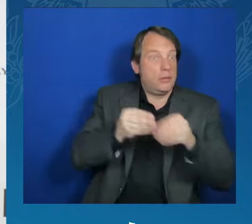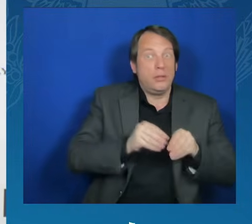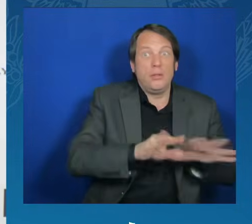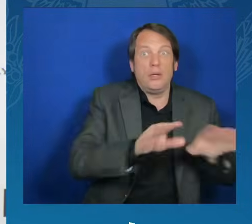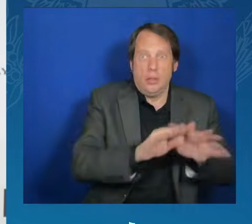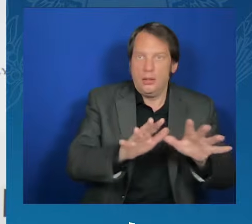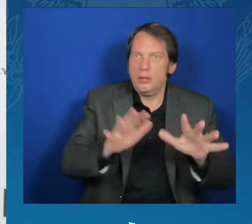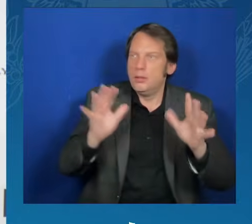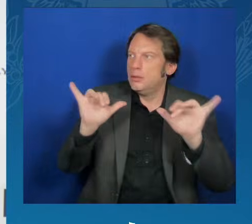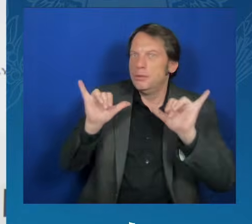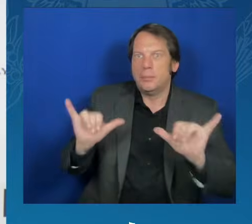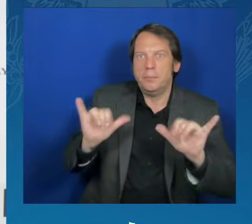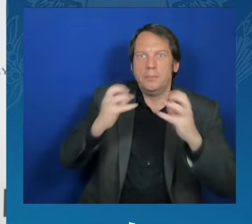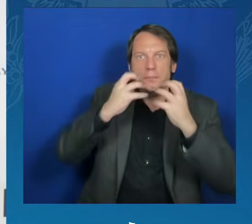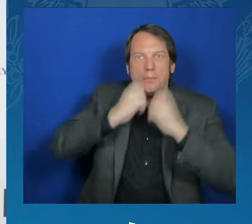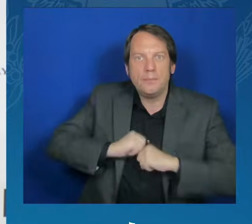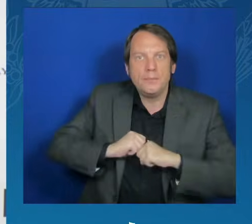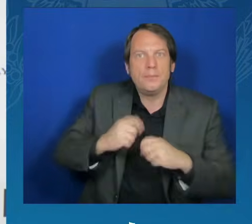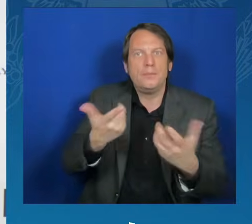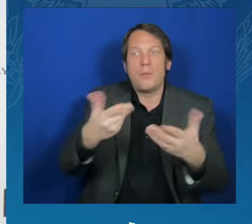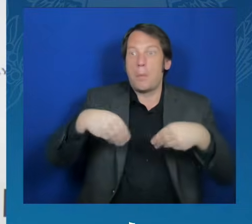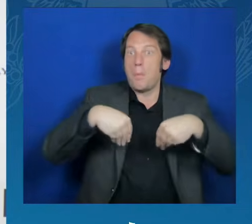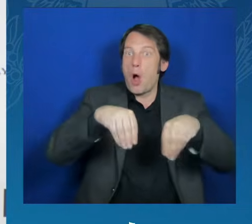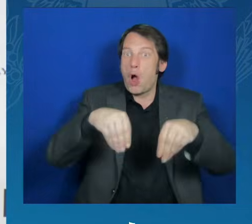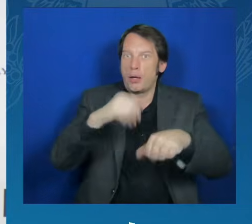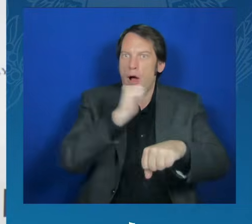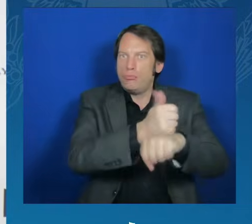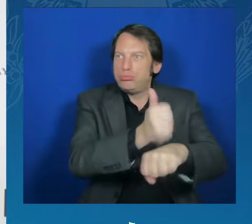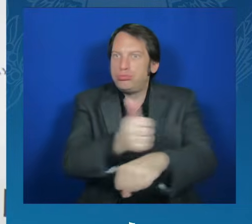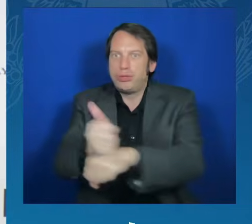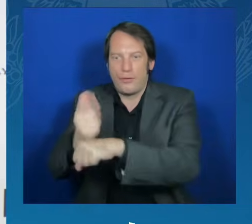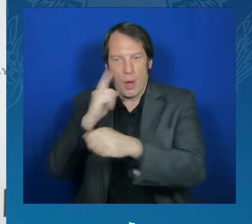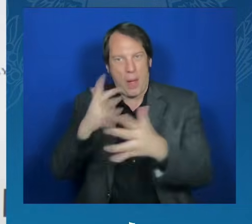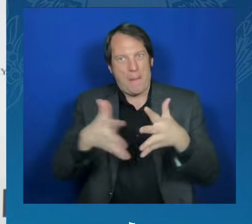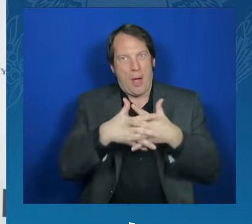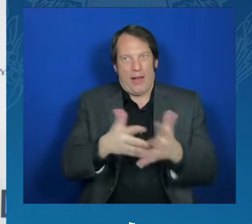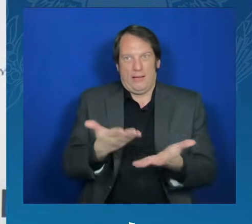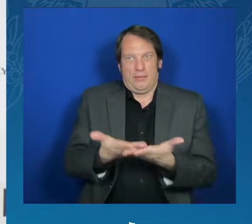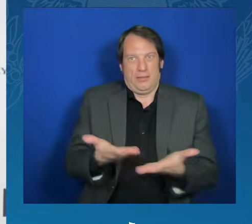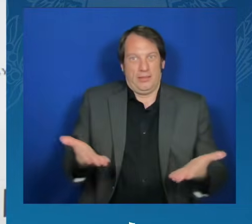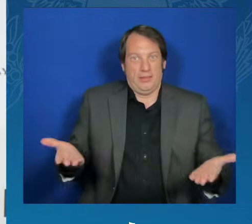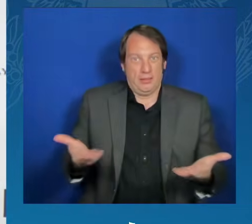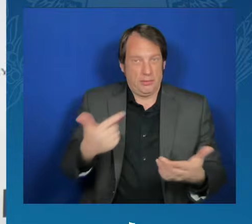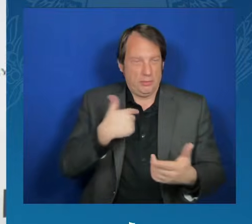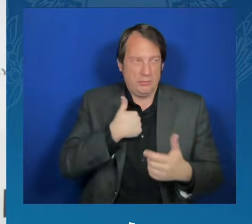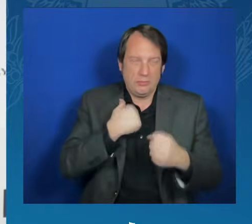to build and sustain alliances has helped America become the most powerful